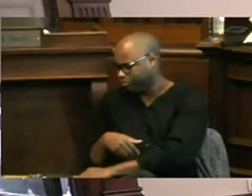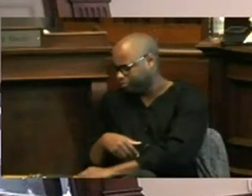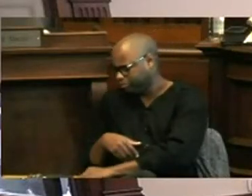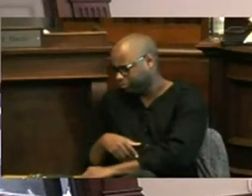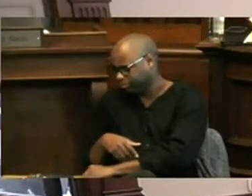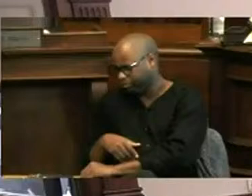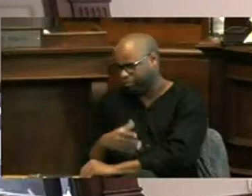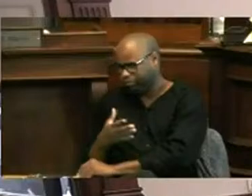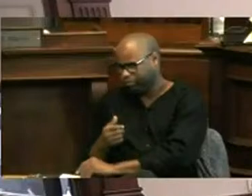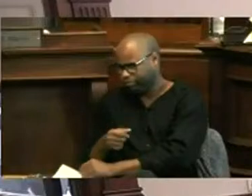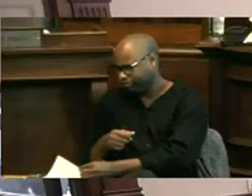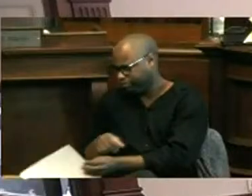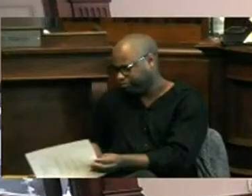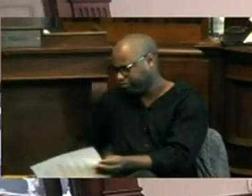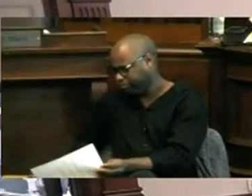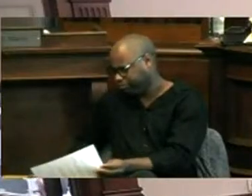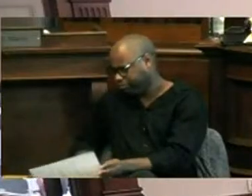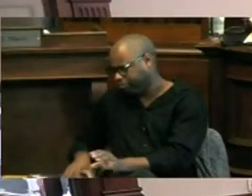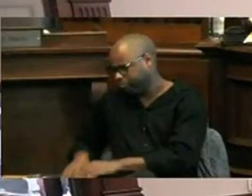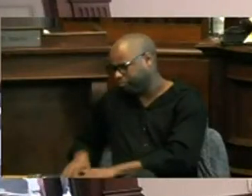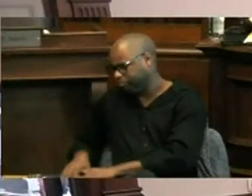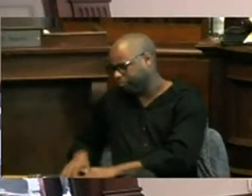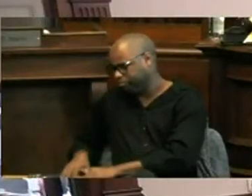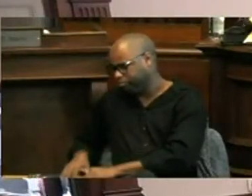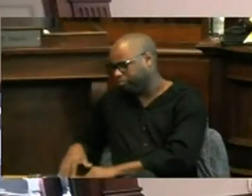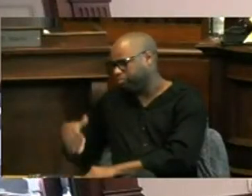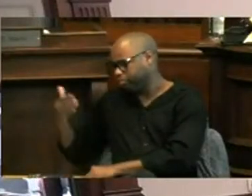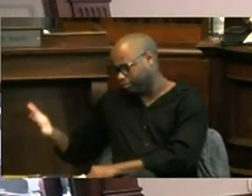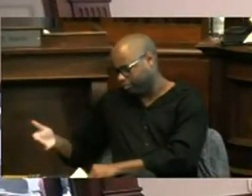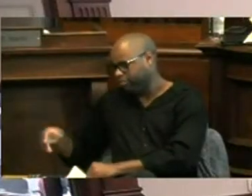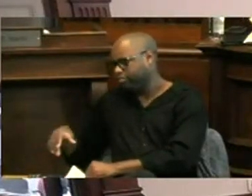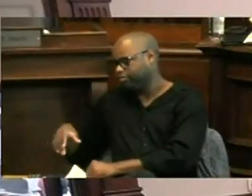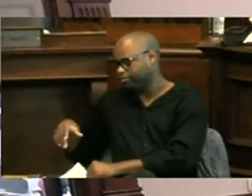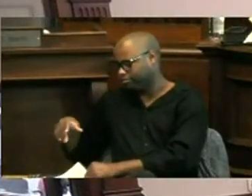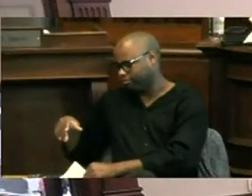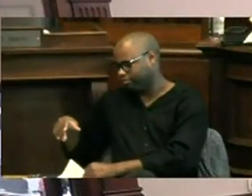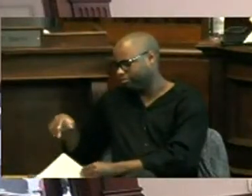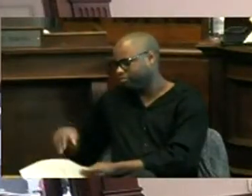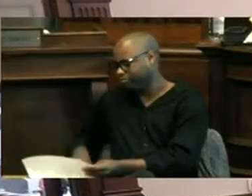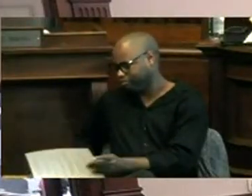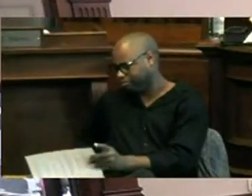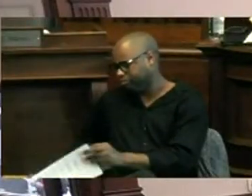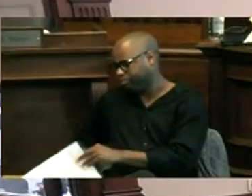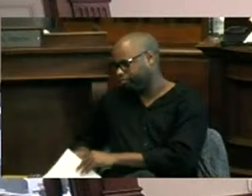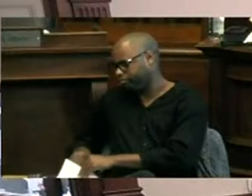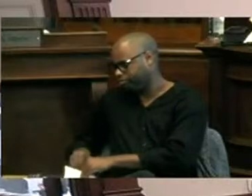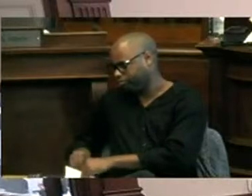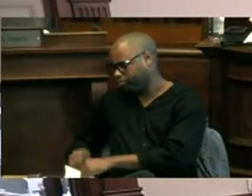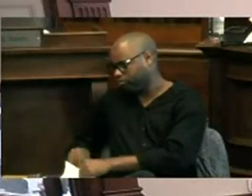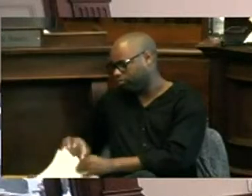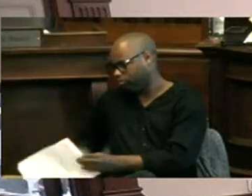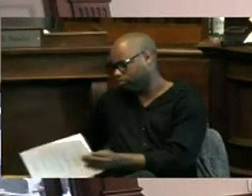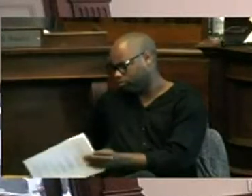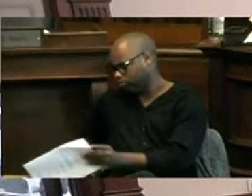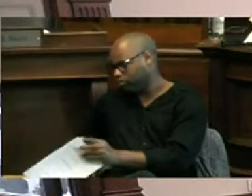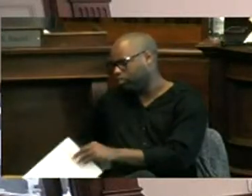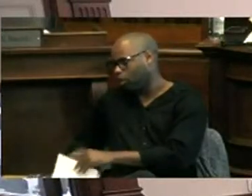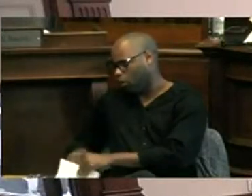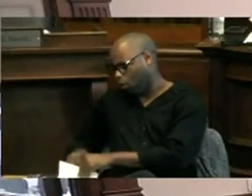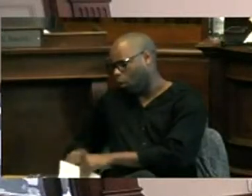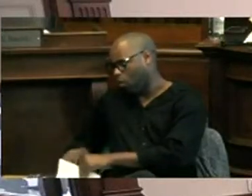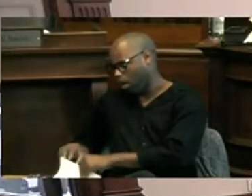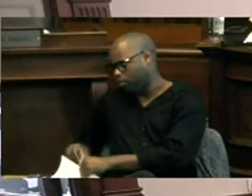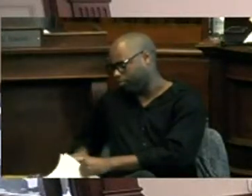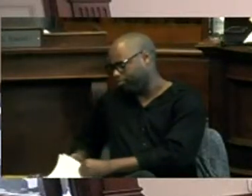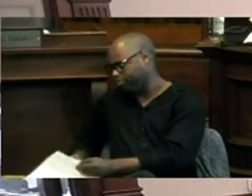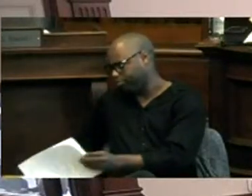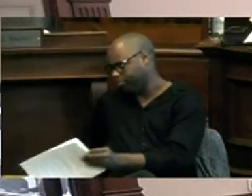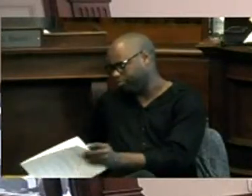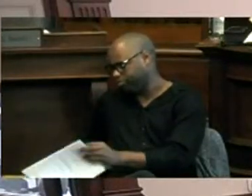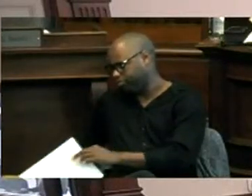other work before this